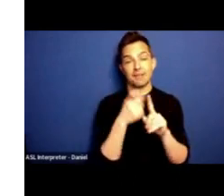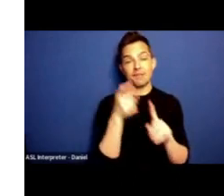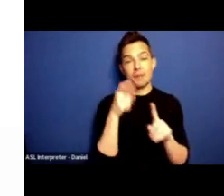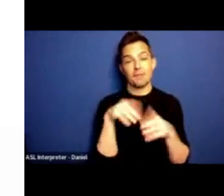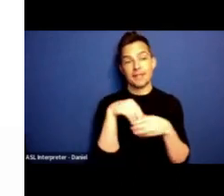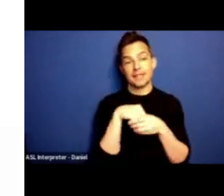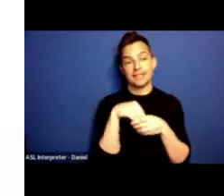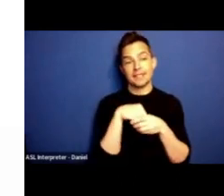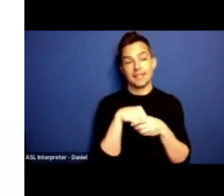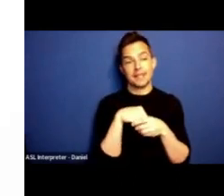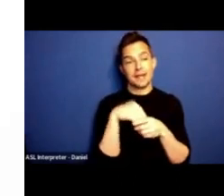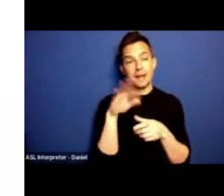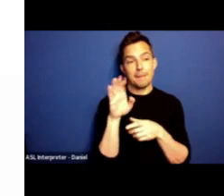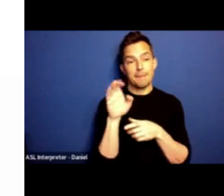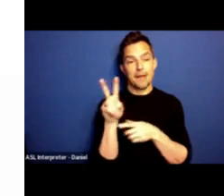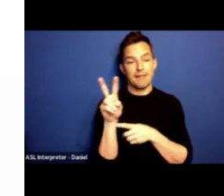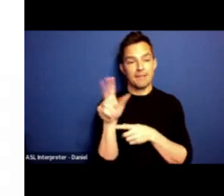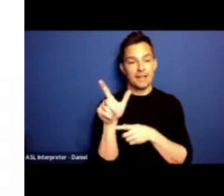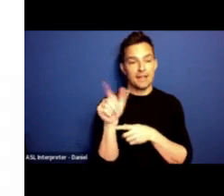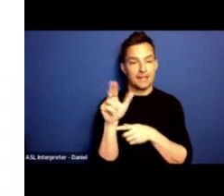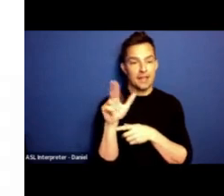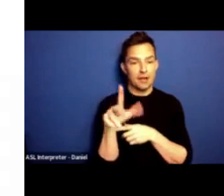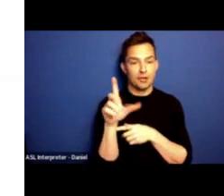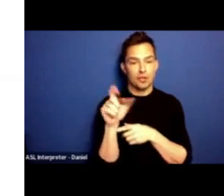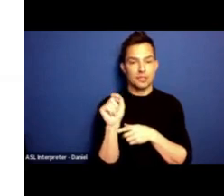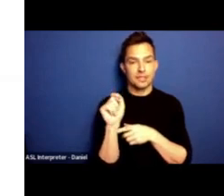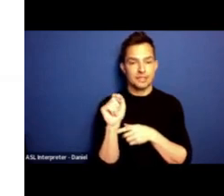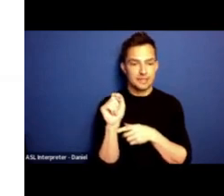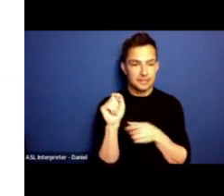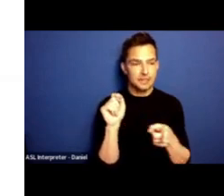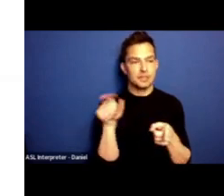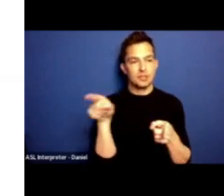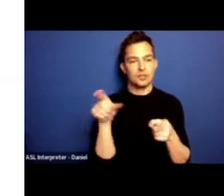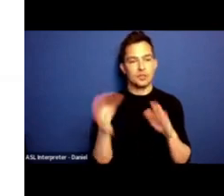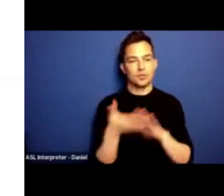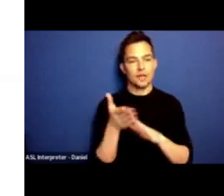Bev Laubert, who ran Ohio's Long Term Care Ombudsman program for